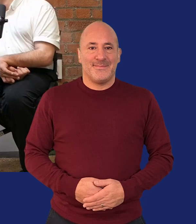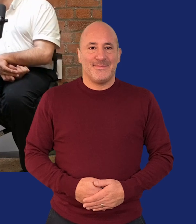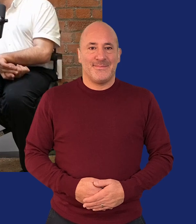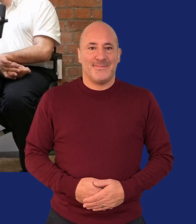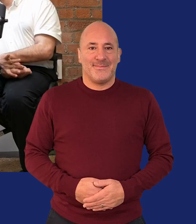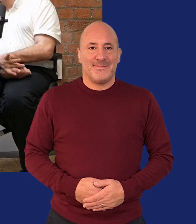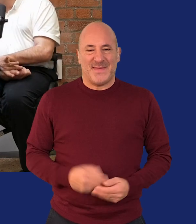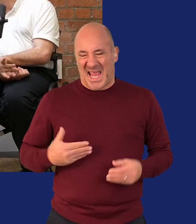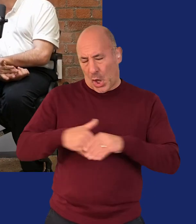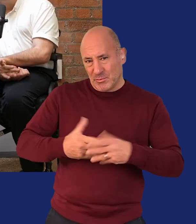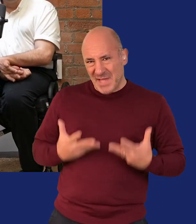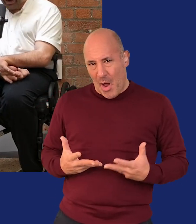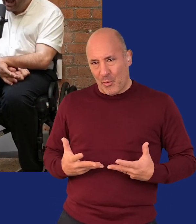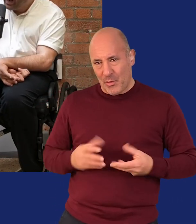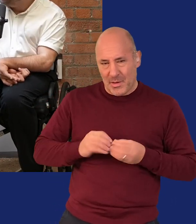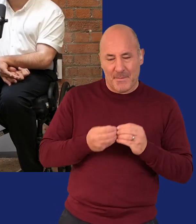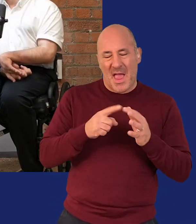Include Now. Brought to you by Evenbreak.